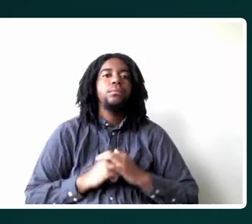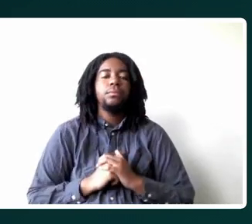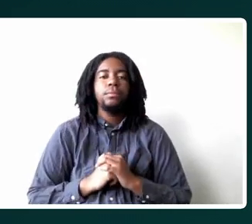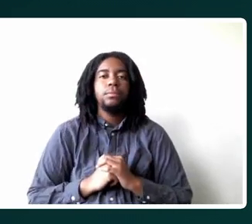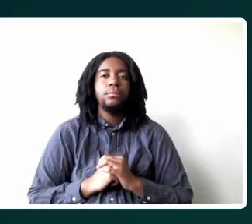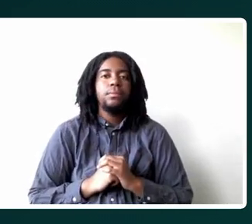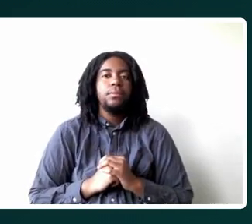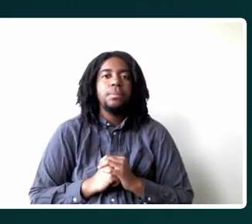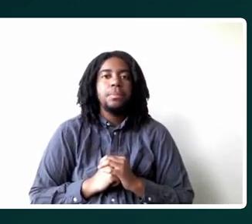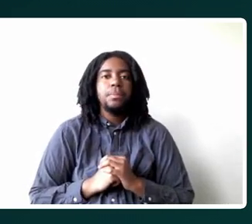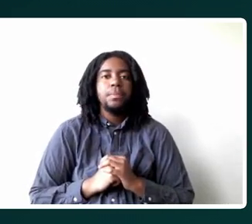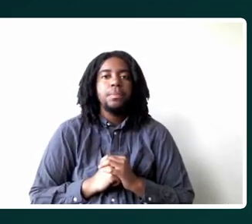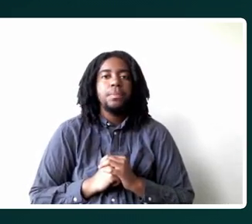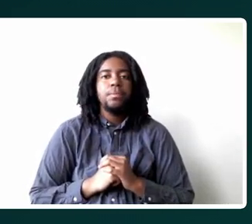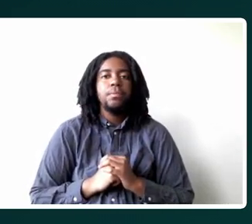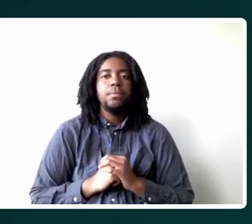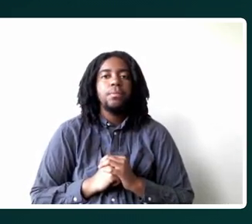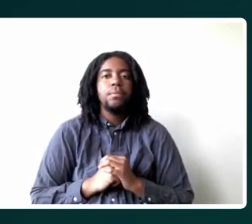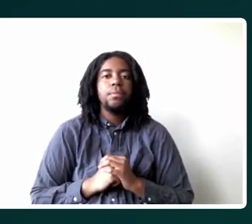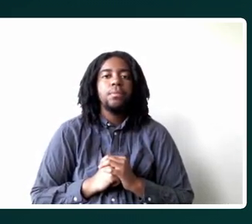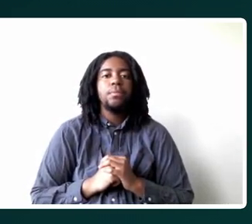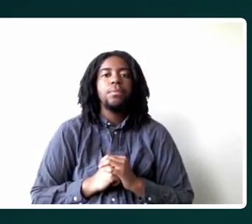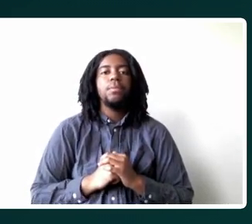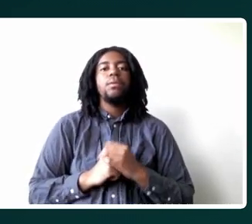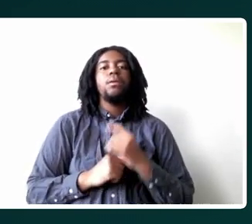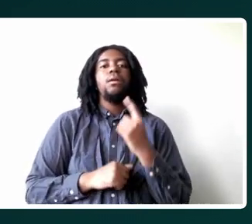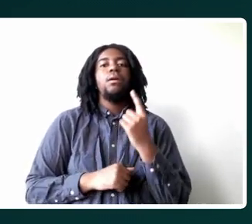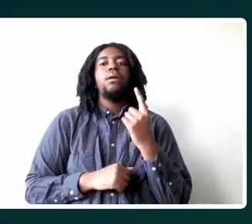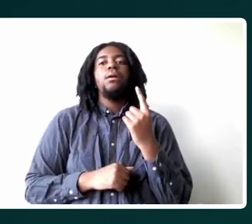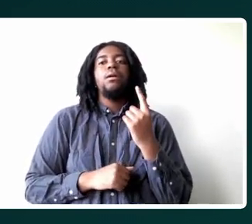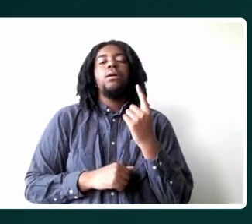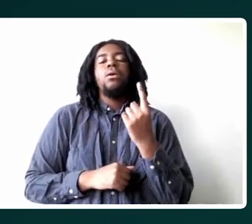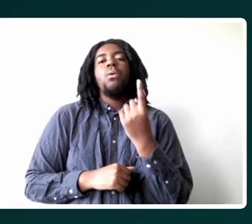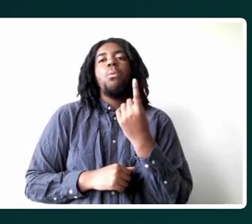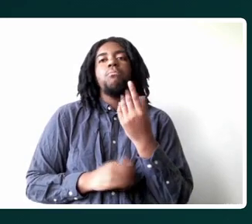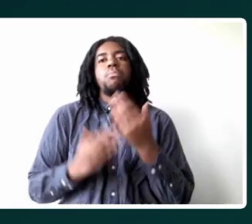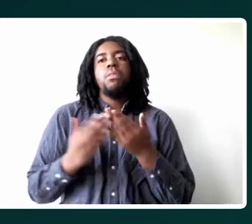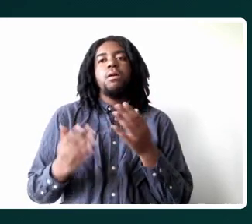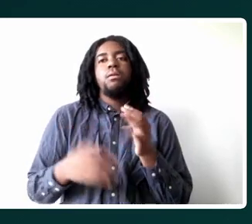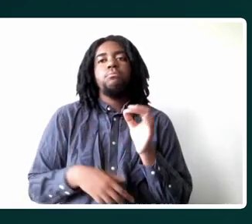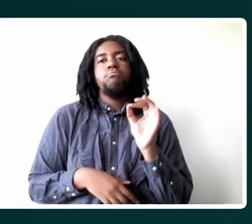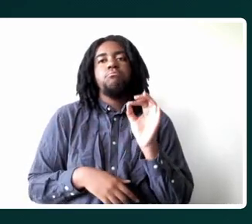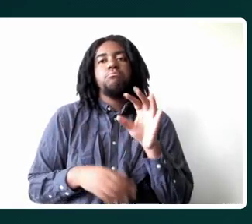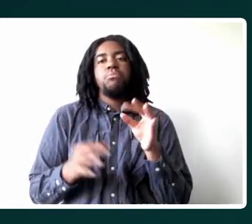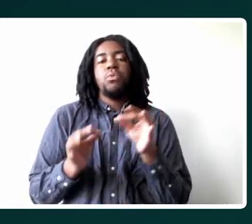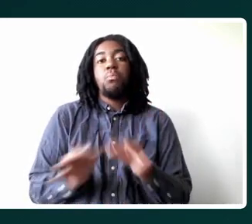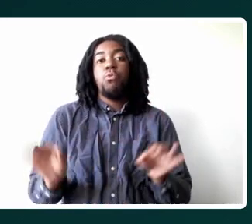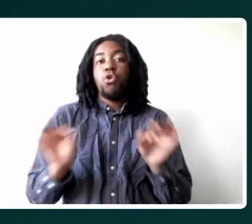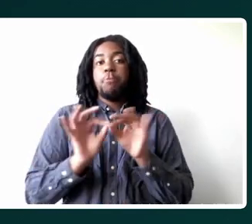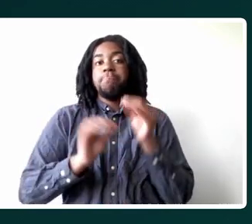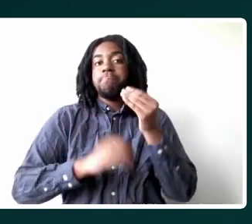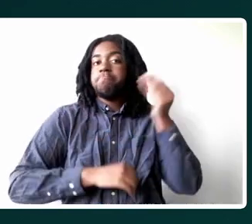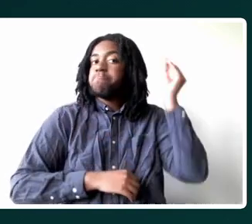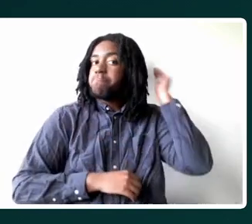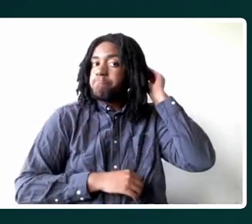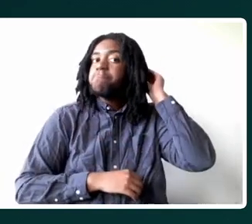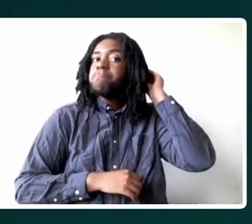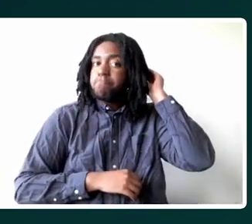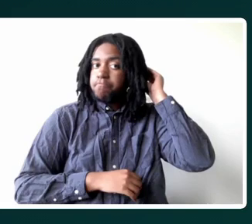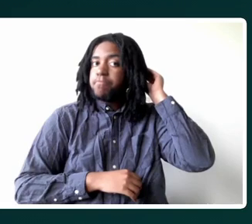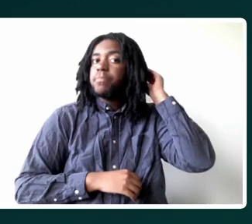So, one of the things that I think is important to keep in mind to ensure your participants' success